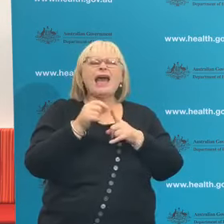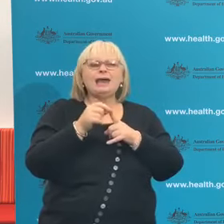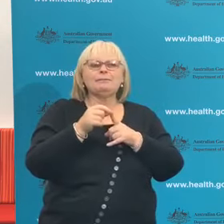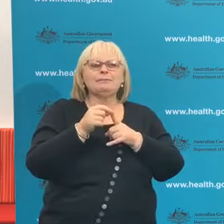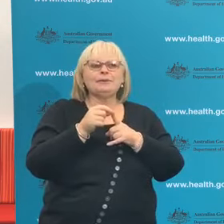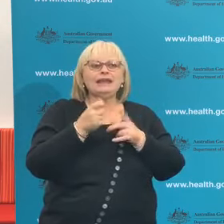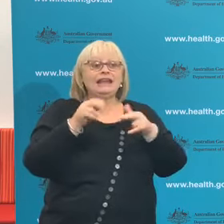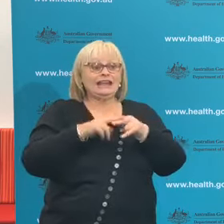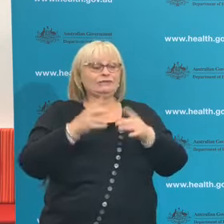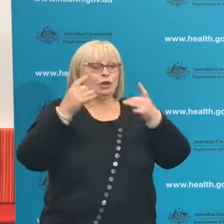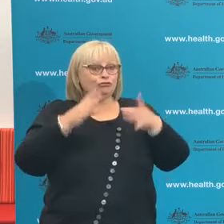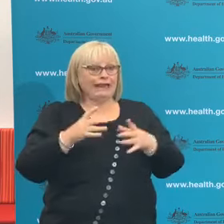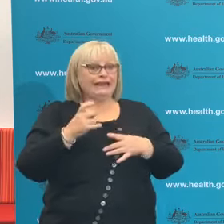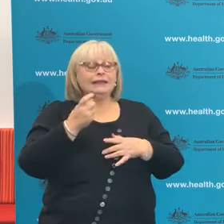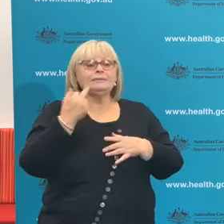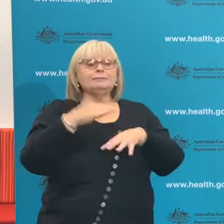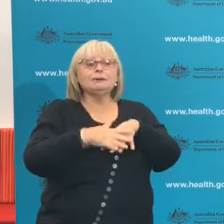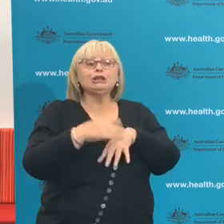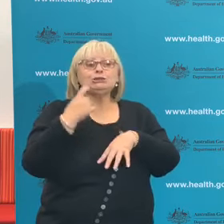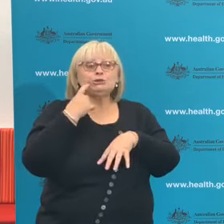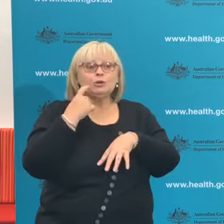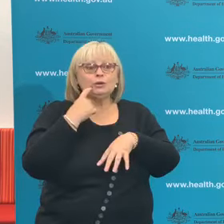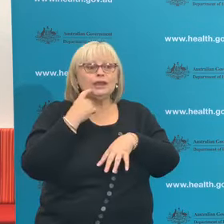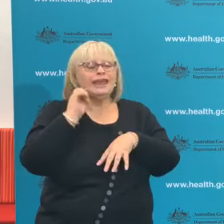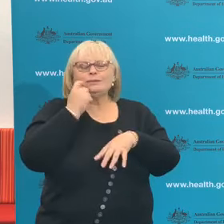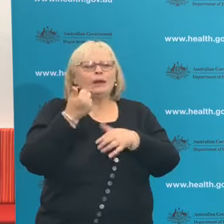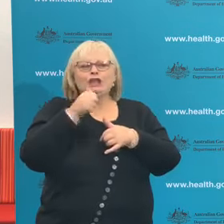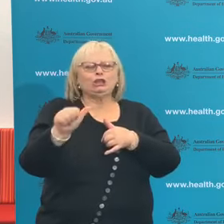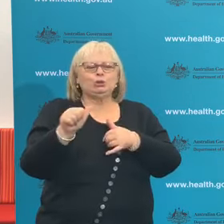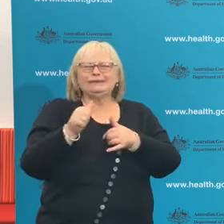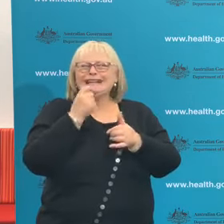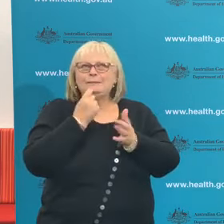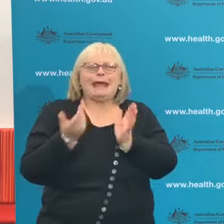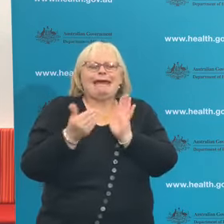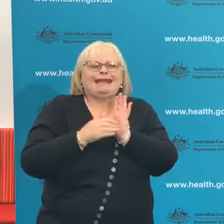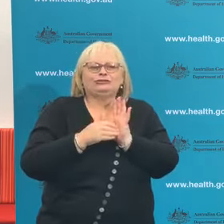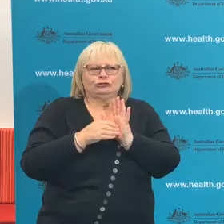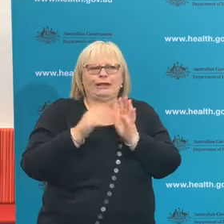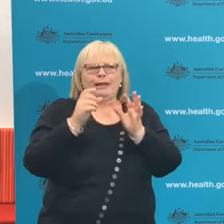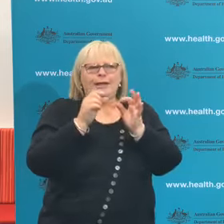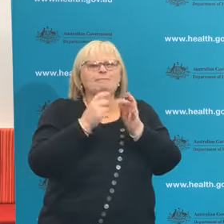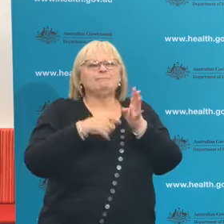you're already running Bluetooth, it only uses marginally more battery life than